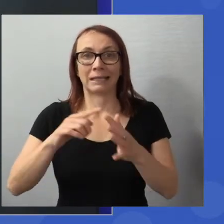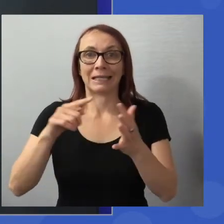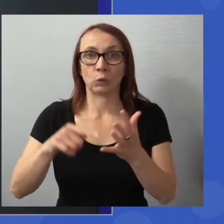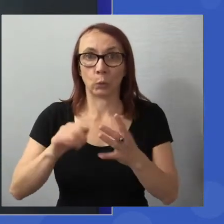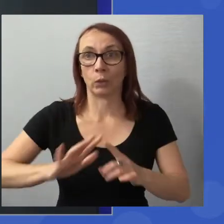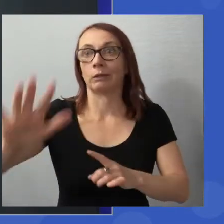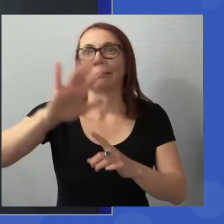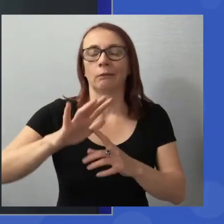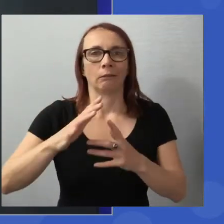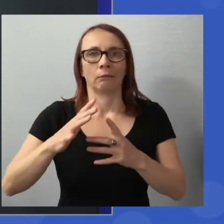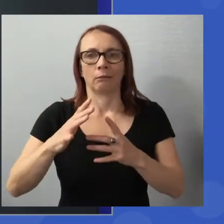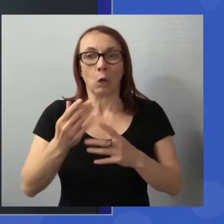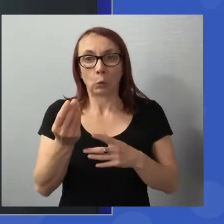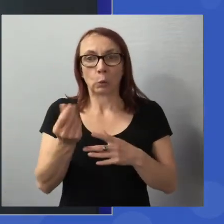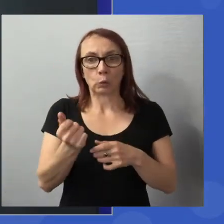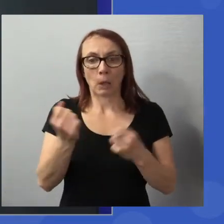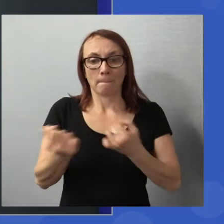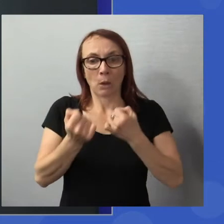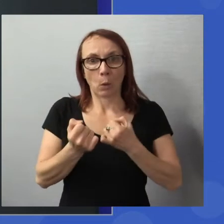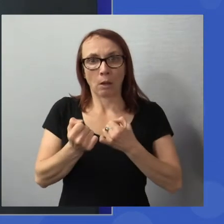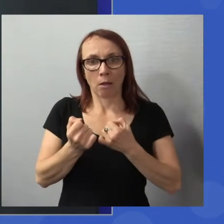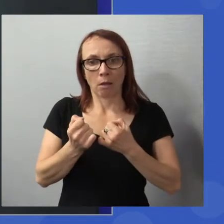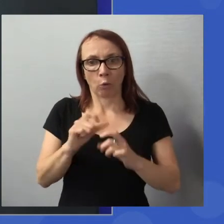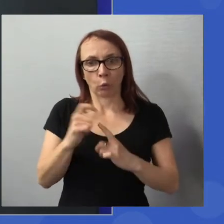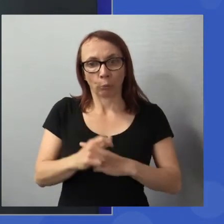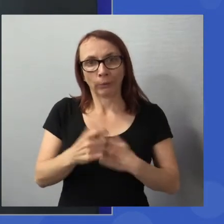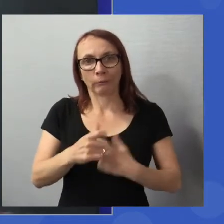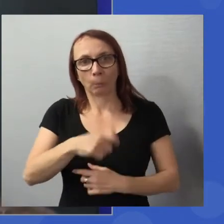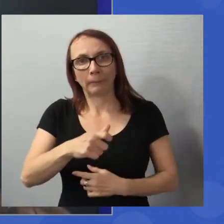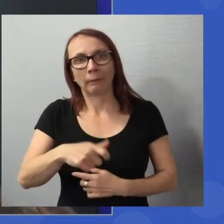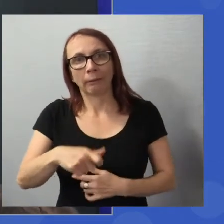power may lie in communities and citizens and so for future weeks and